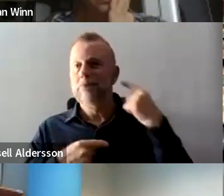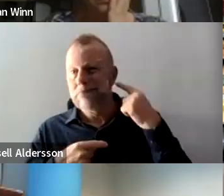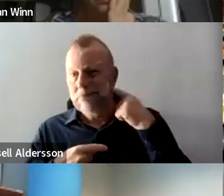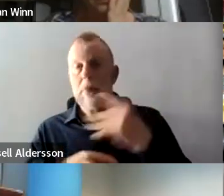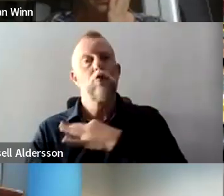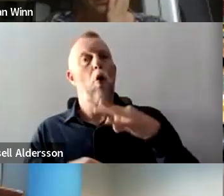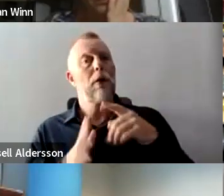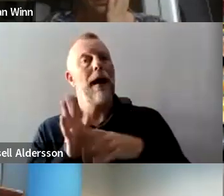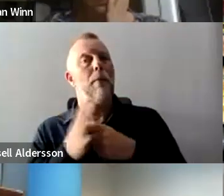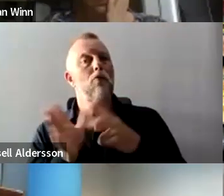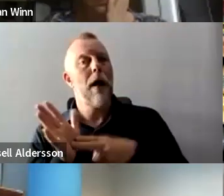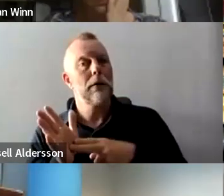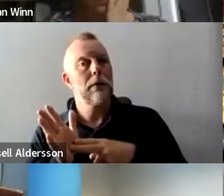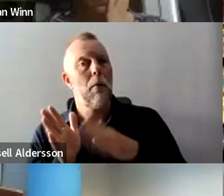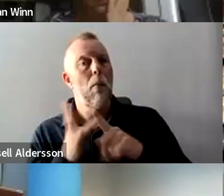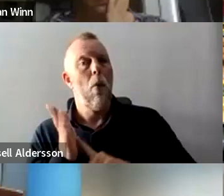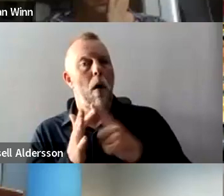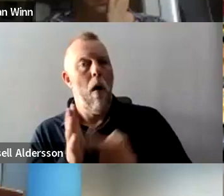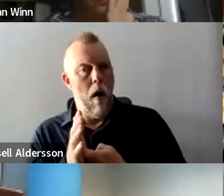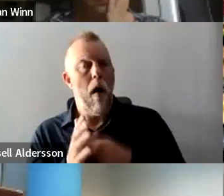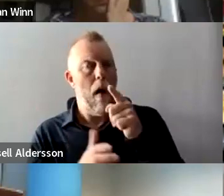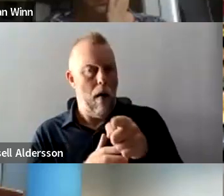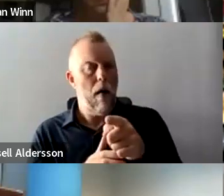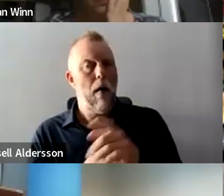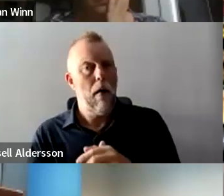Imran Moula, who also coordinated it, the whole project.